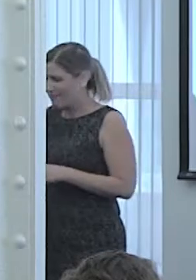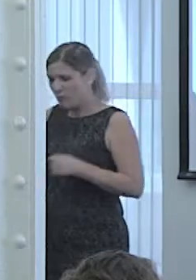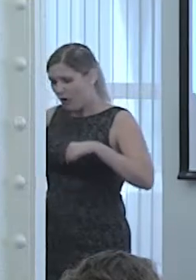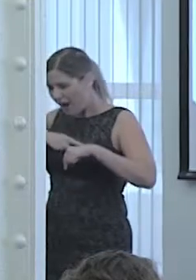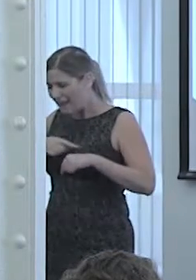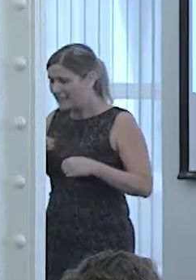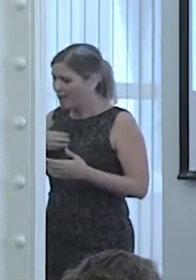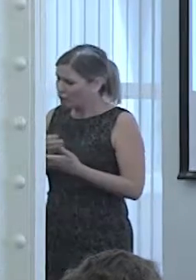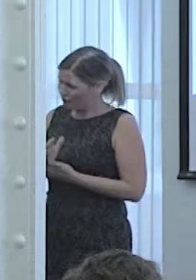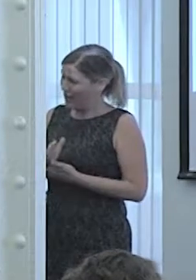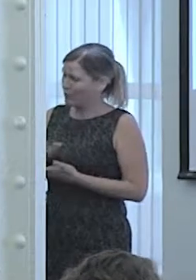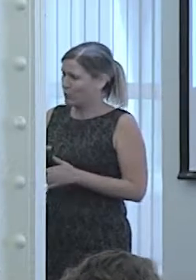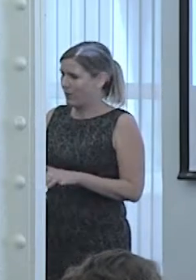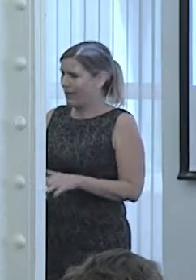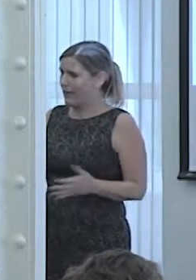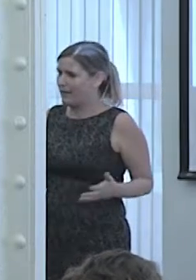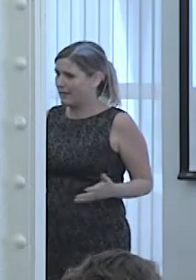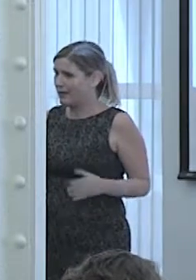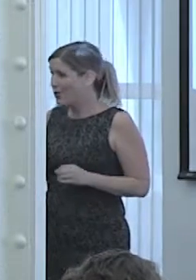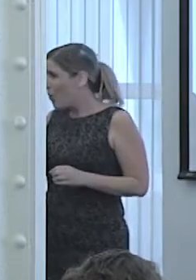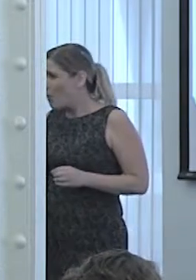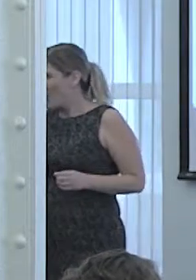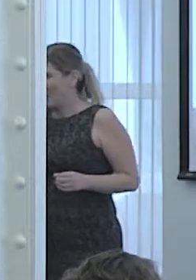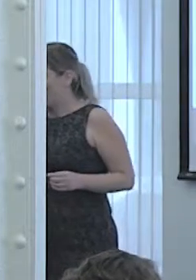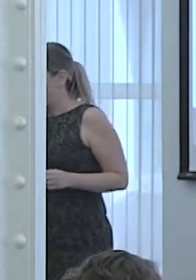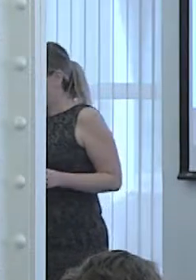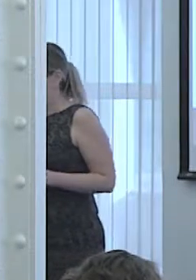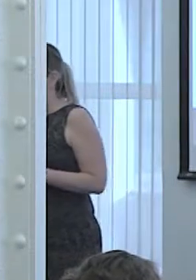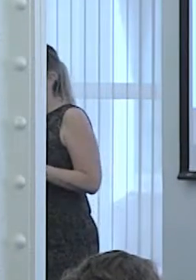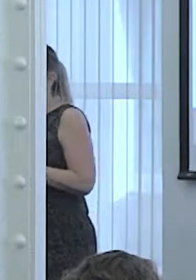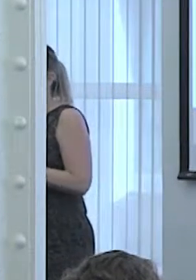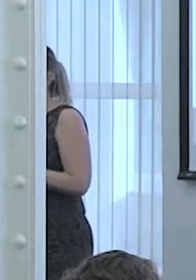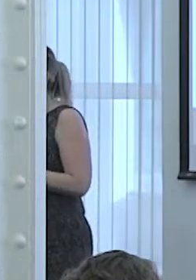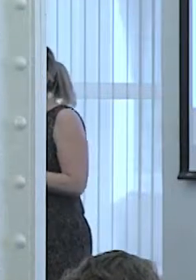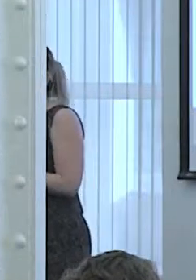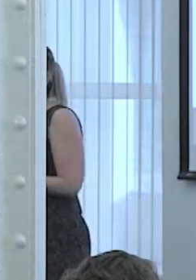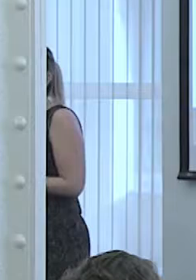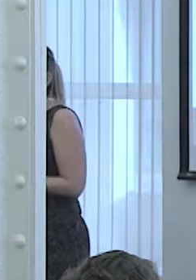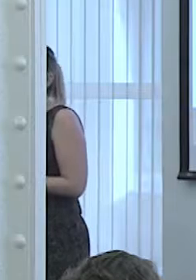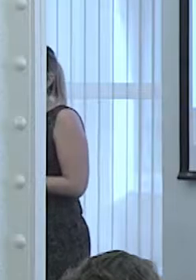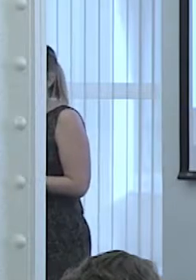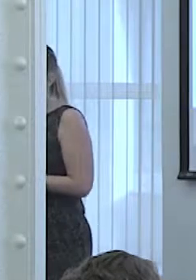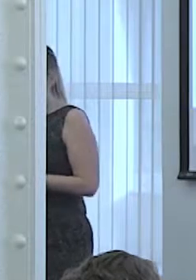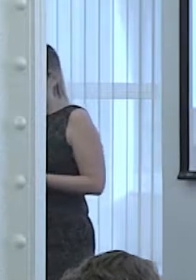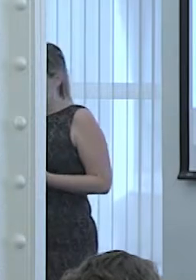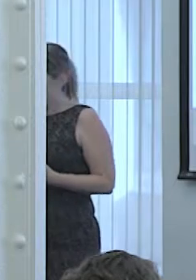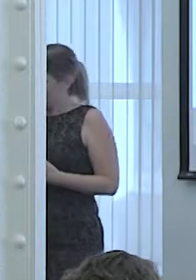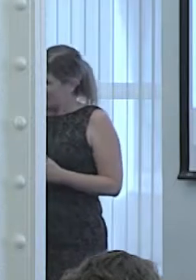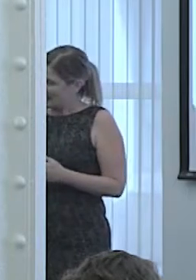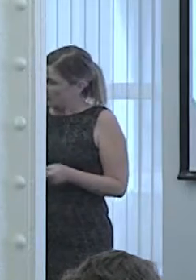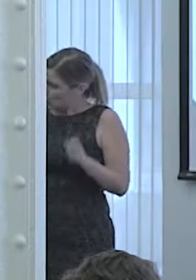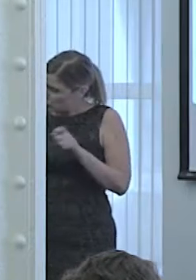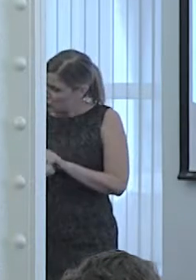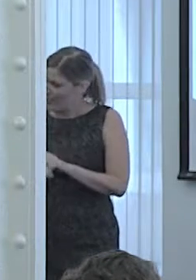our right to do that and nobody else's. Because we need to start changing the narrative,